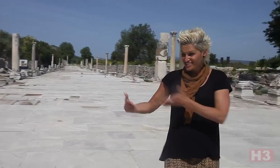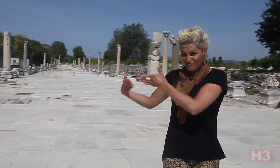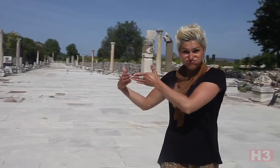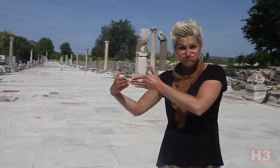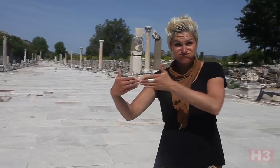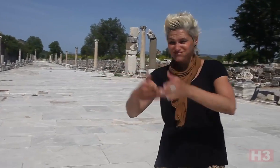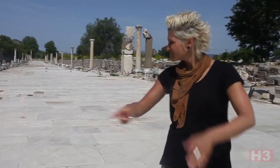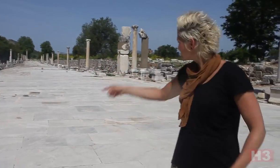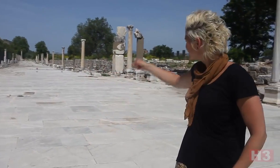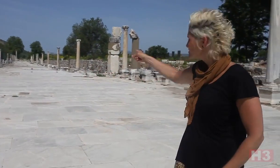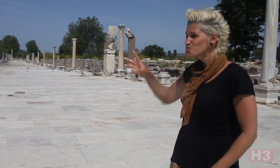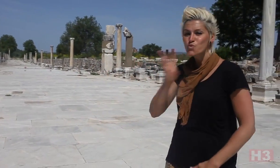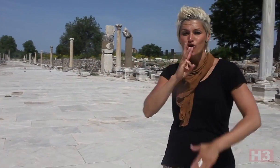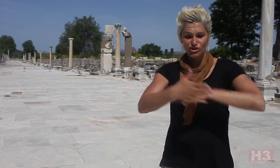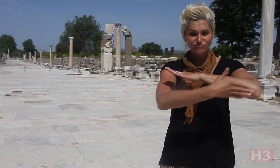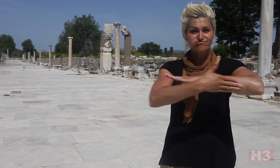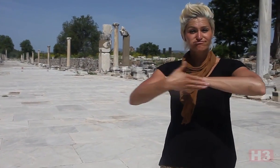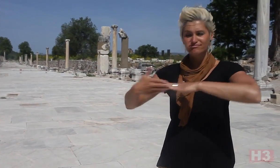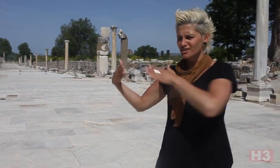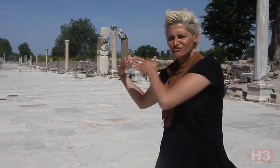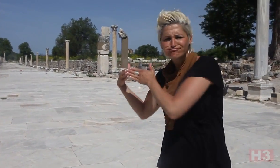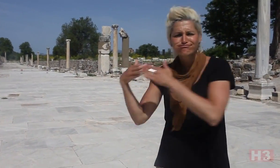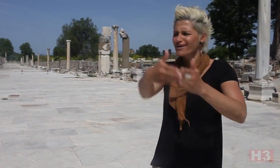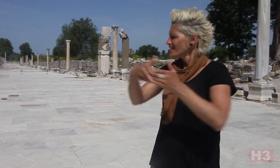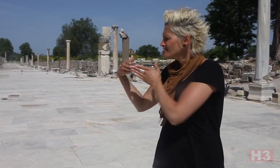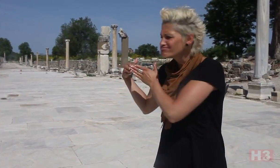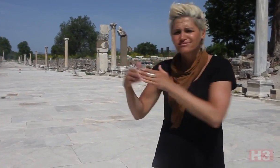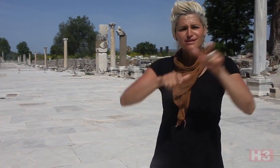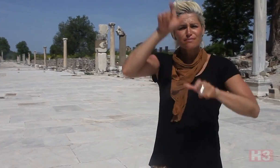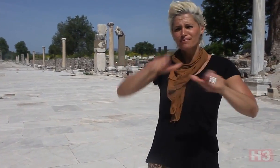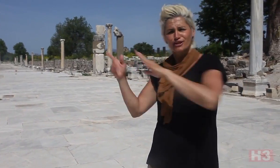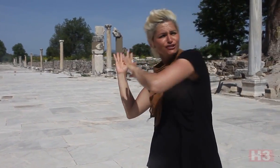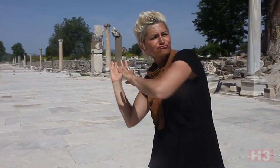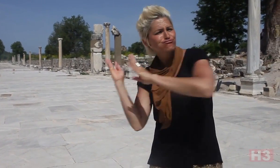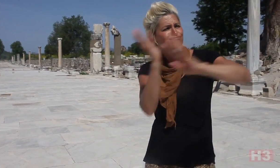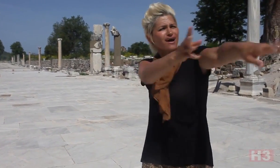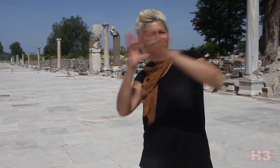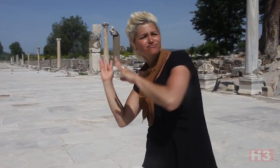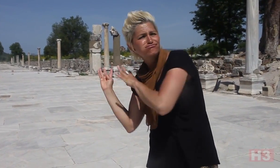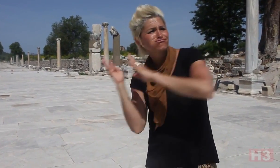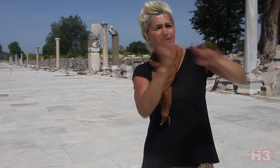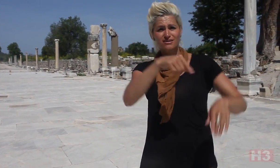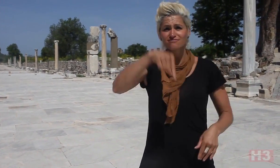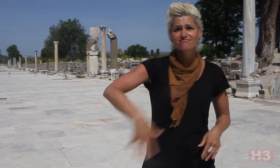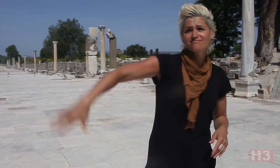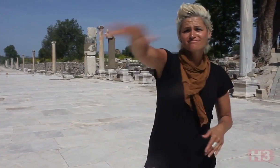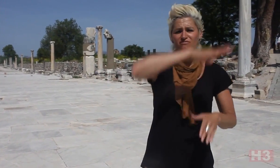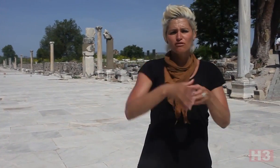This is Harbor Street. At the far end is the port. Ships would dock at the port and people would walk up this street to this city.